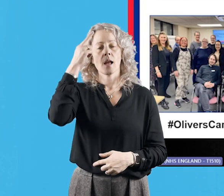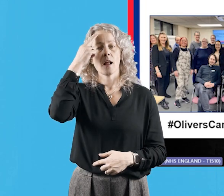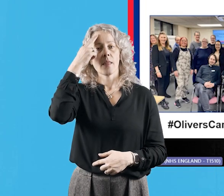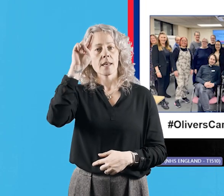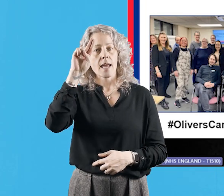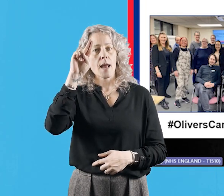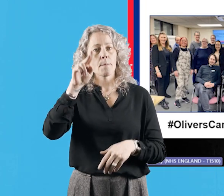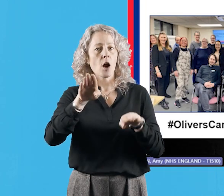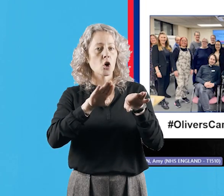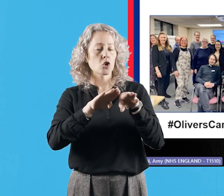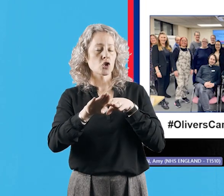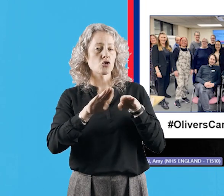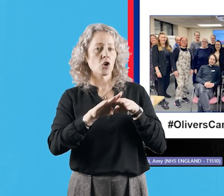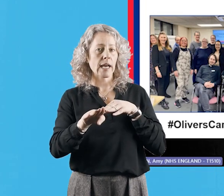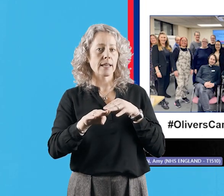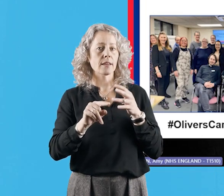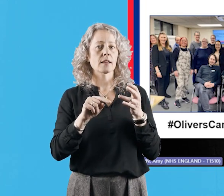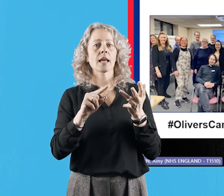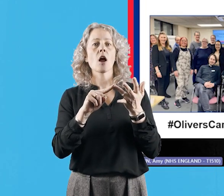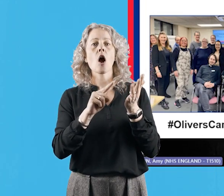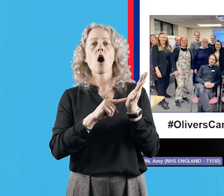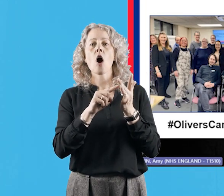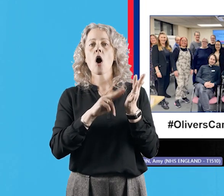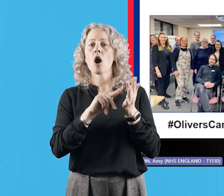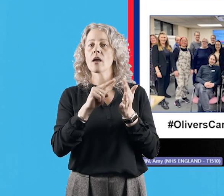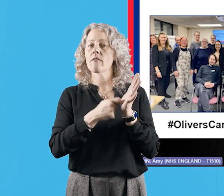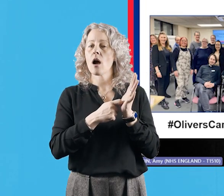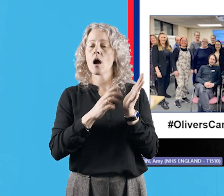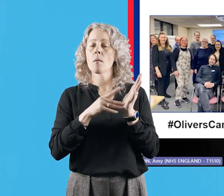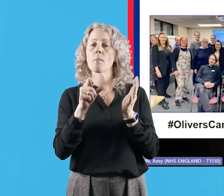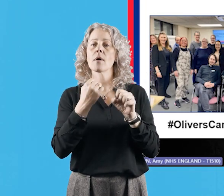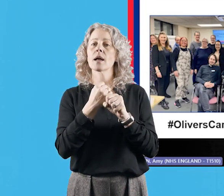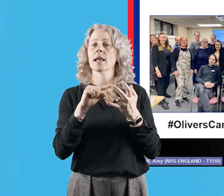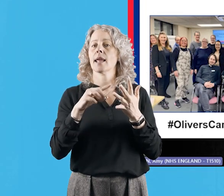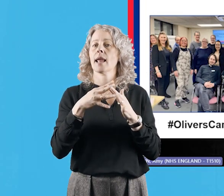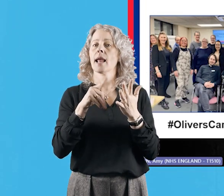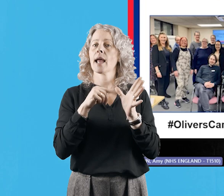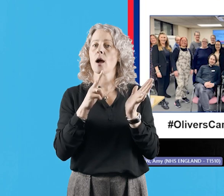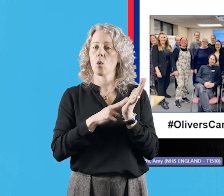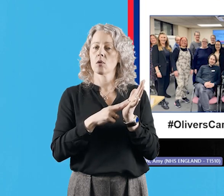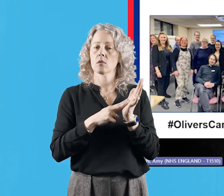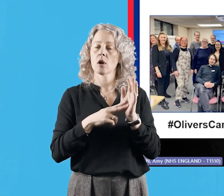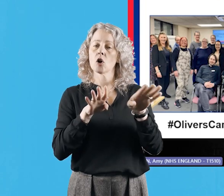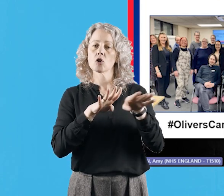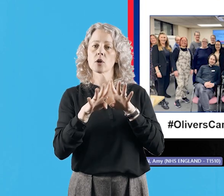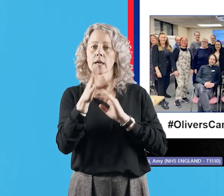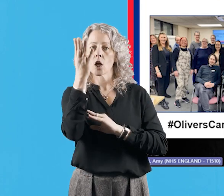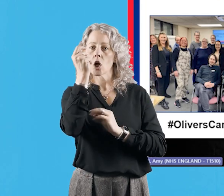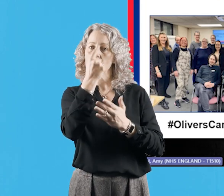The name on the training is the Oliver McGowan Mandatory Training and Learning Disability and Autism.